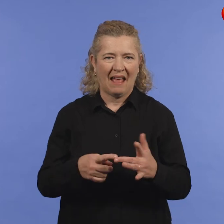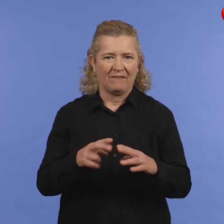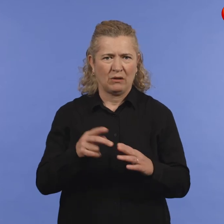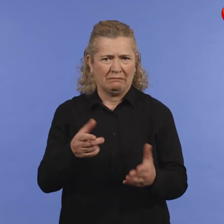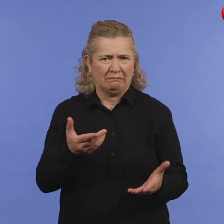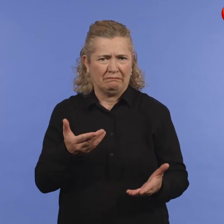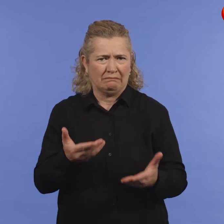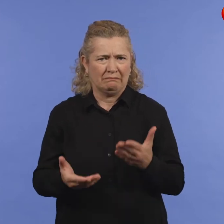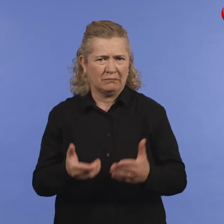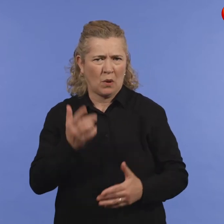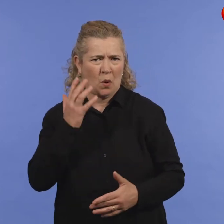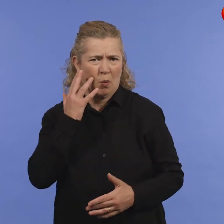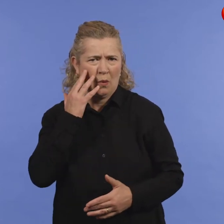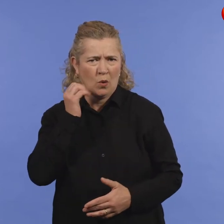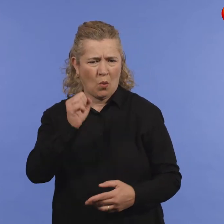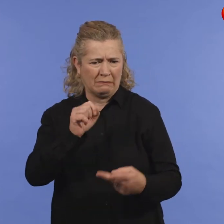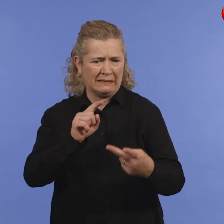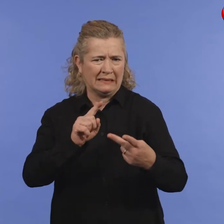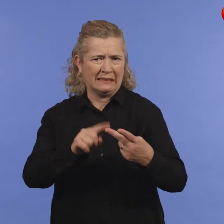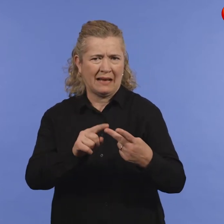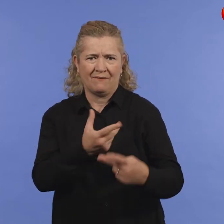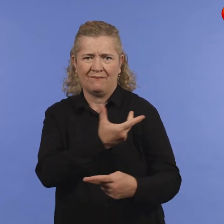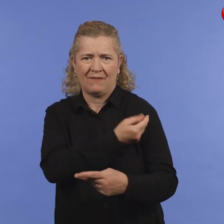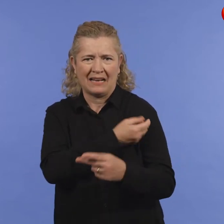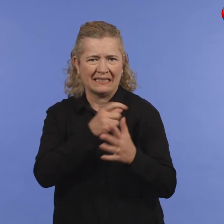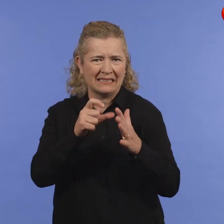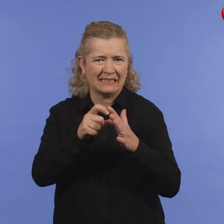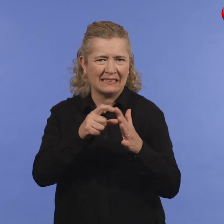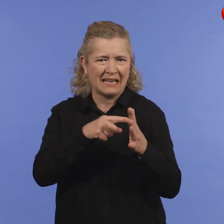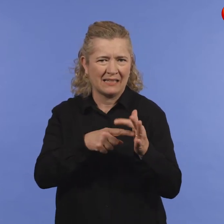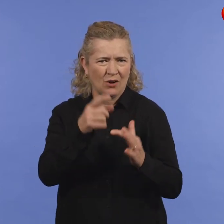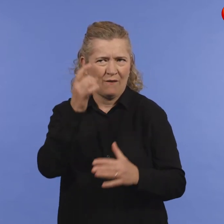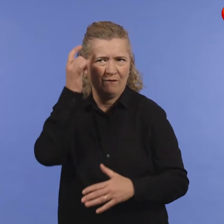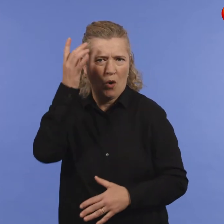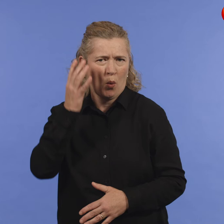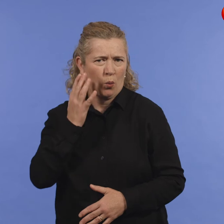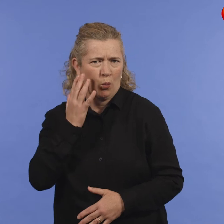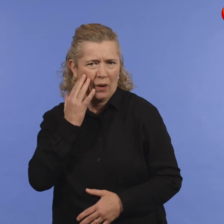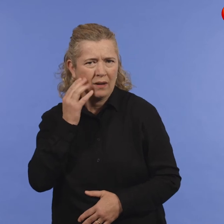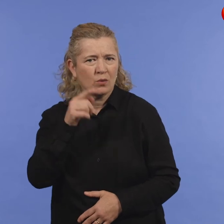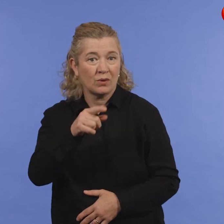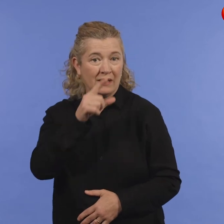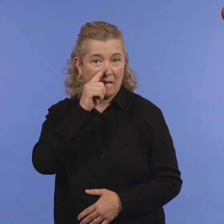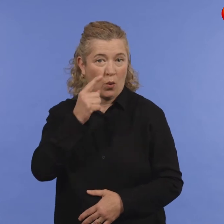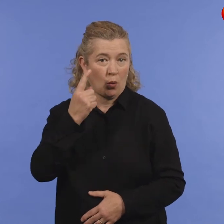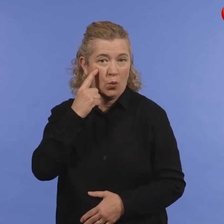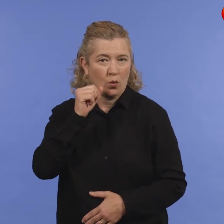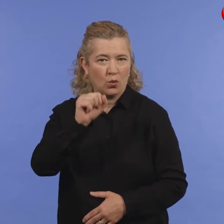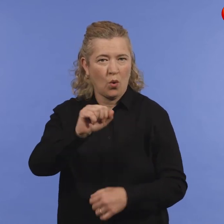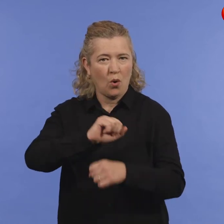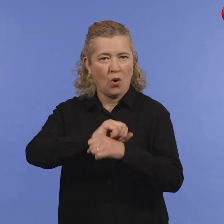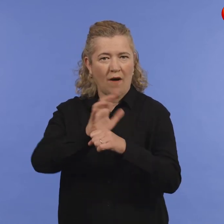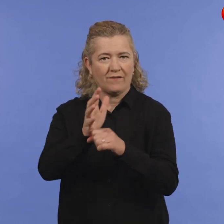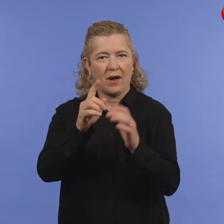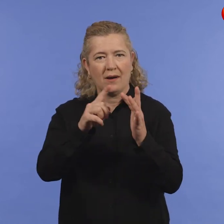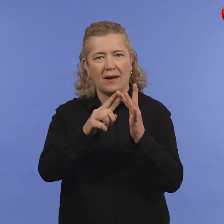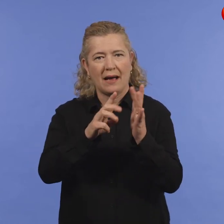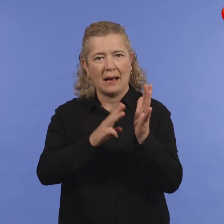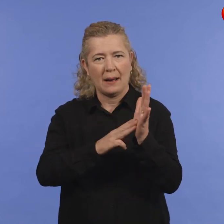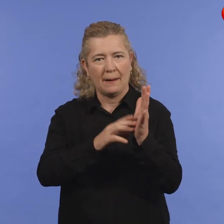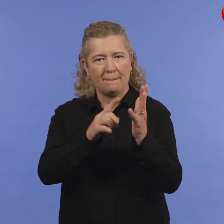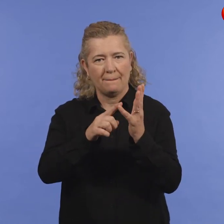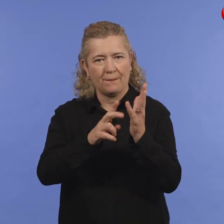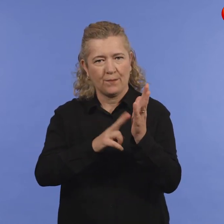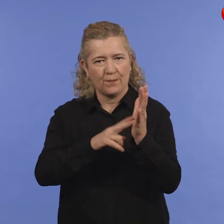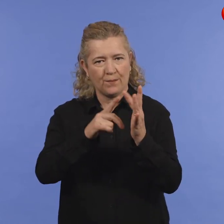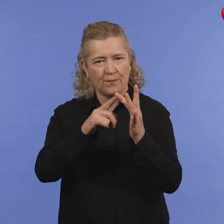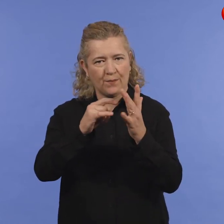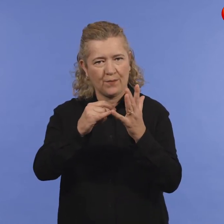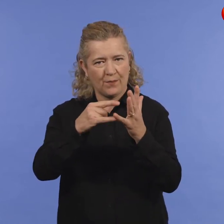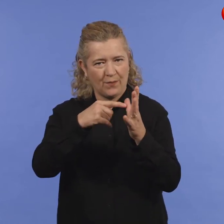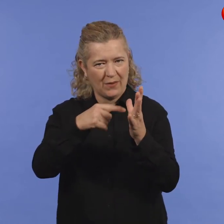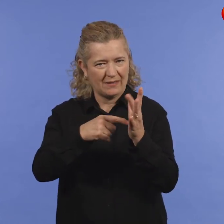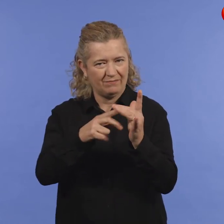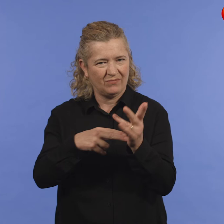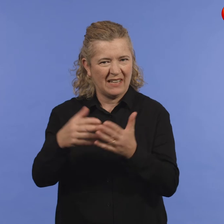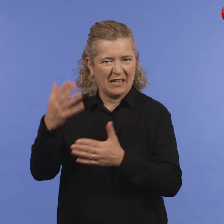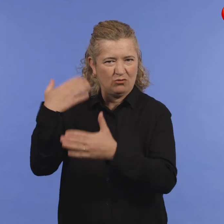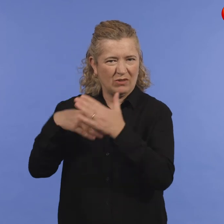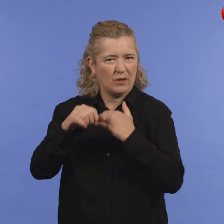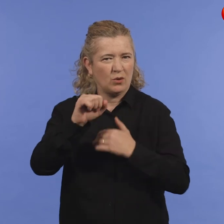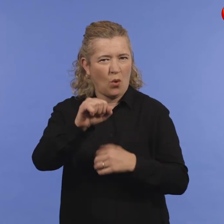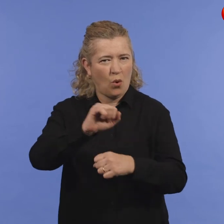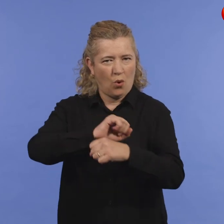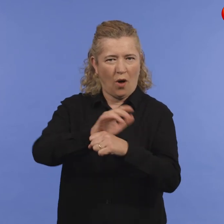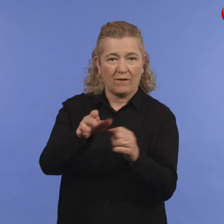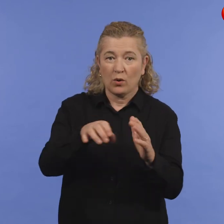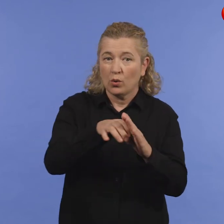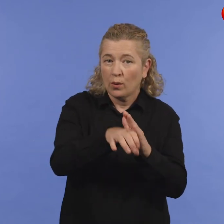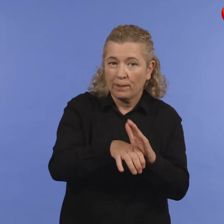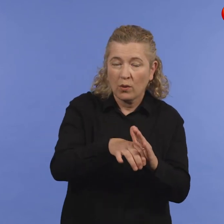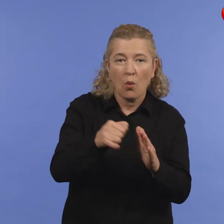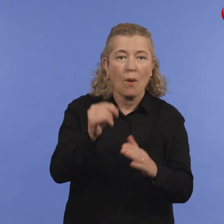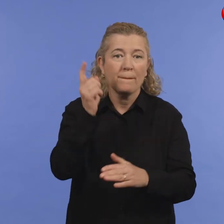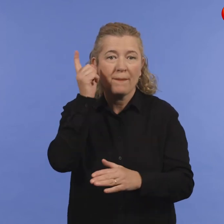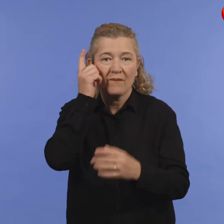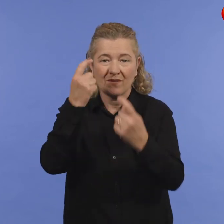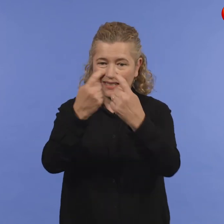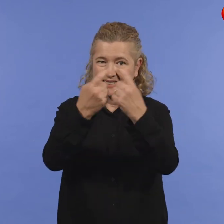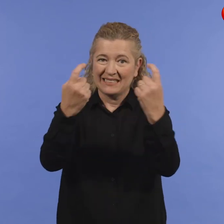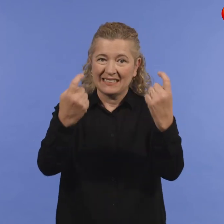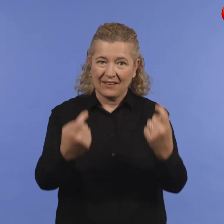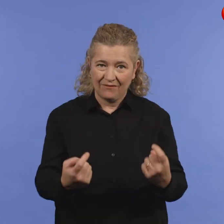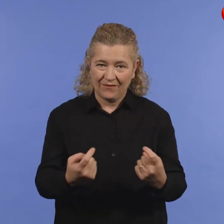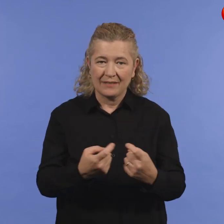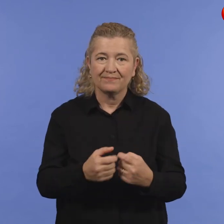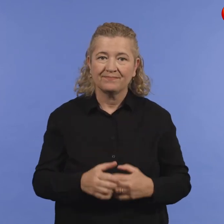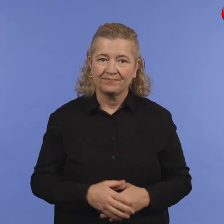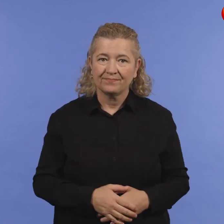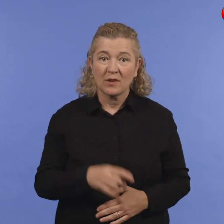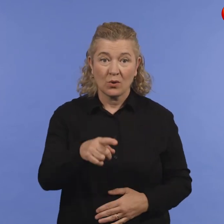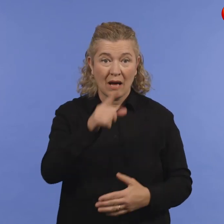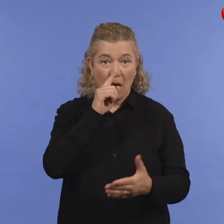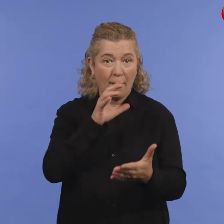If you’re unsure when your second dose was, you can access your COVID-19 immunisation history in your COVID-19 digital certificate.